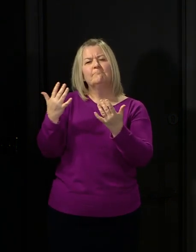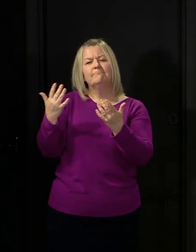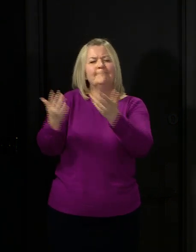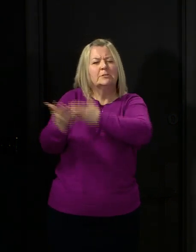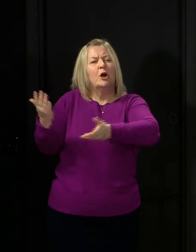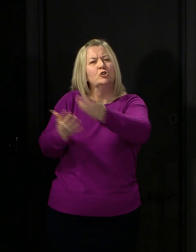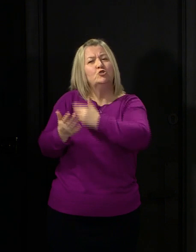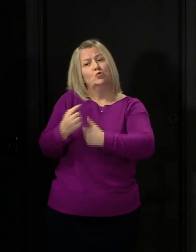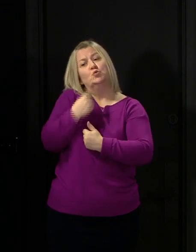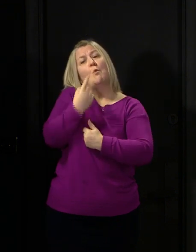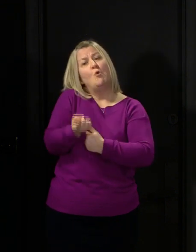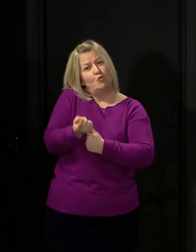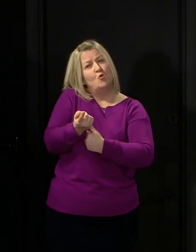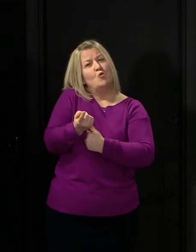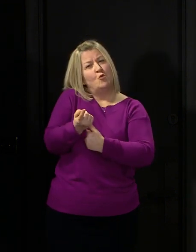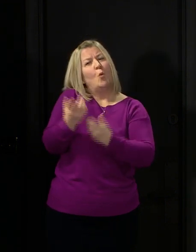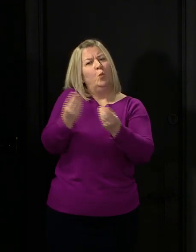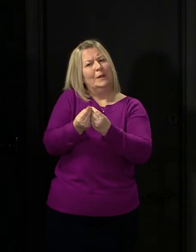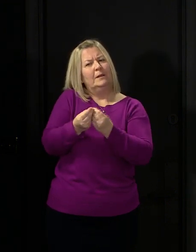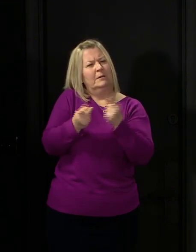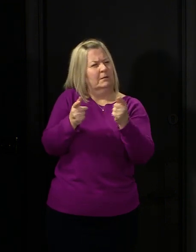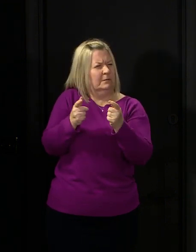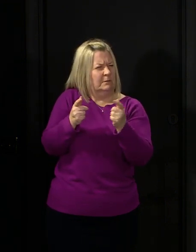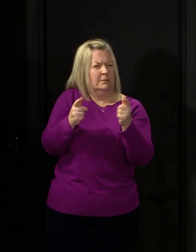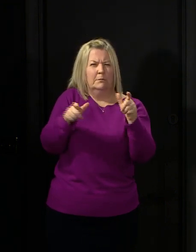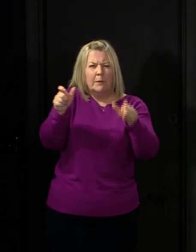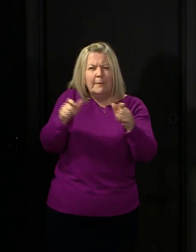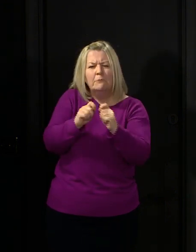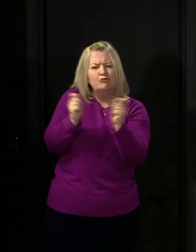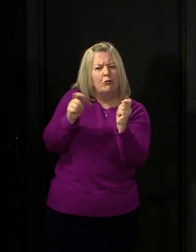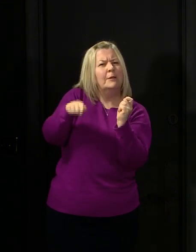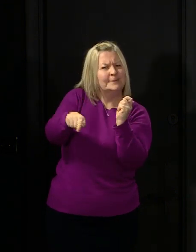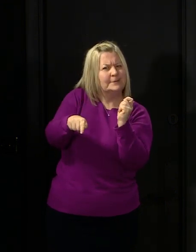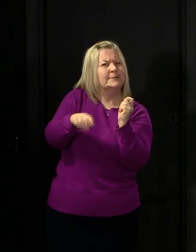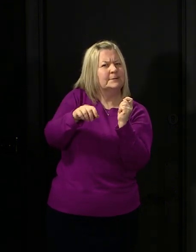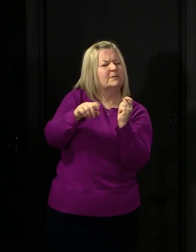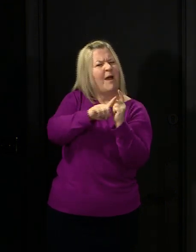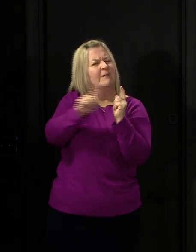tomorrow just so that there is a full understanding of the differences in the way that we're reporting